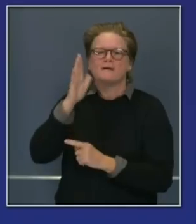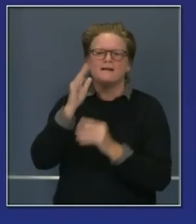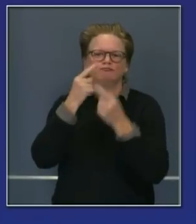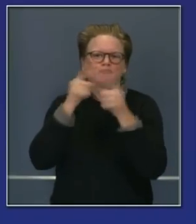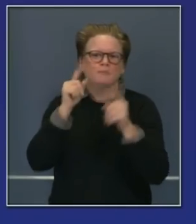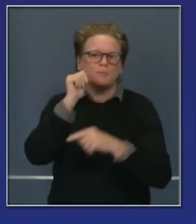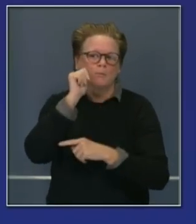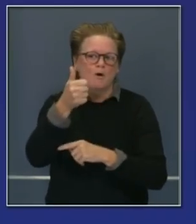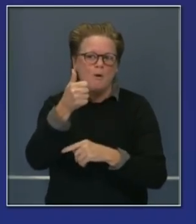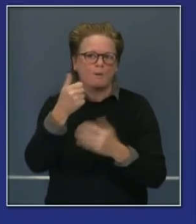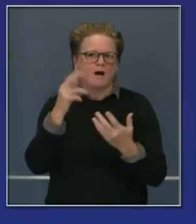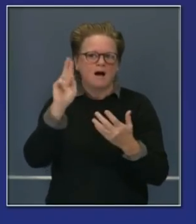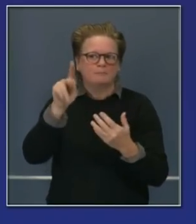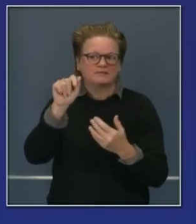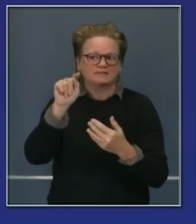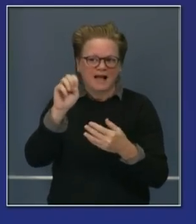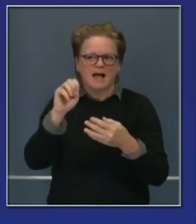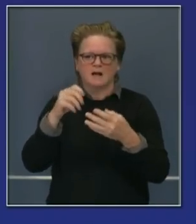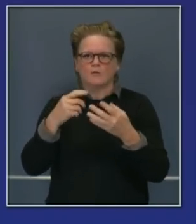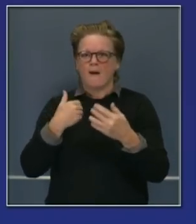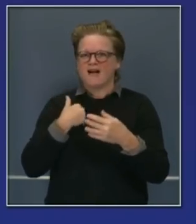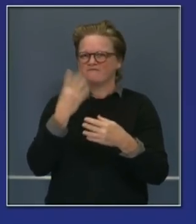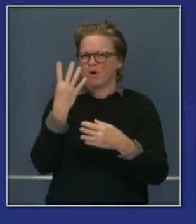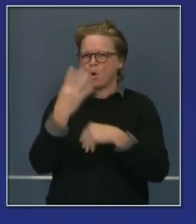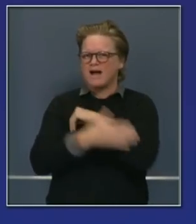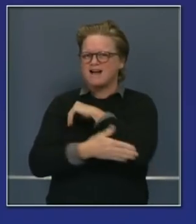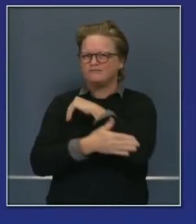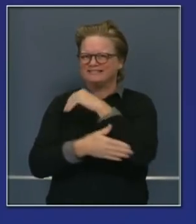HEAR FROM DR. GALLI THAT WE WILL SEE MORE RESTRICTIVE